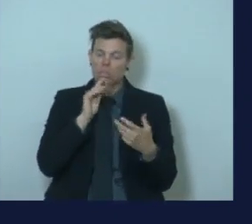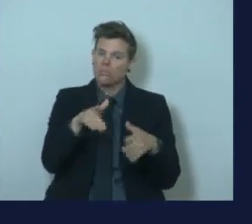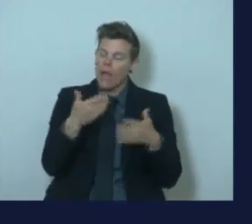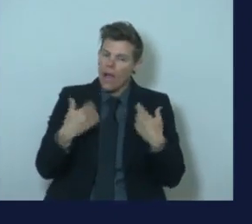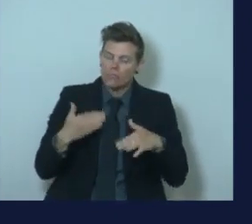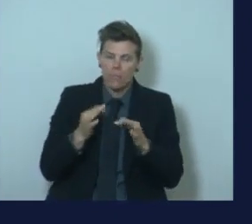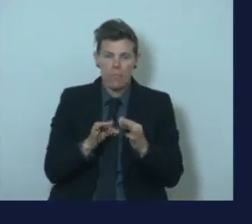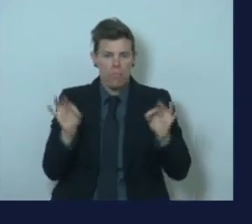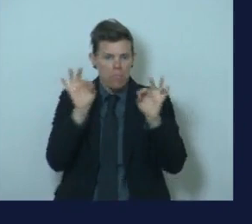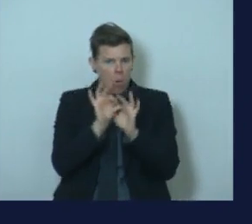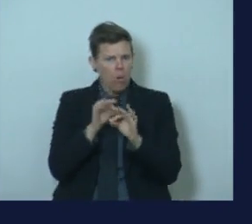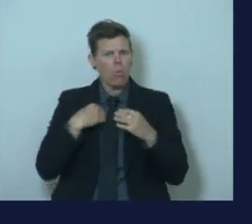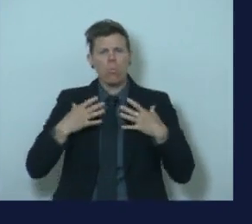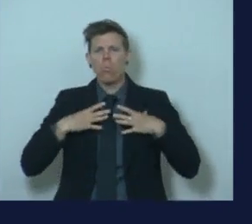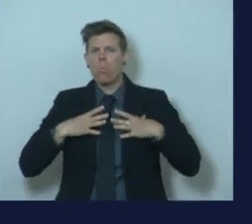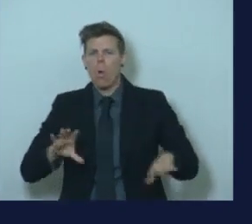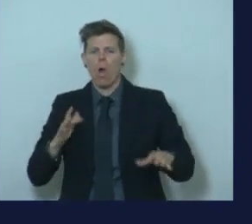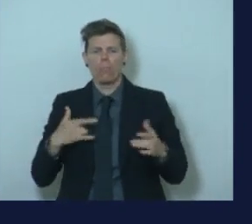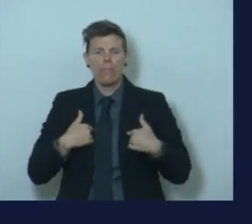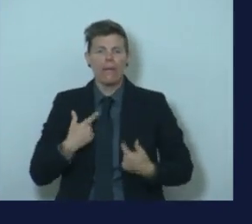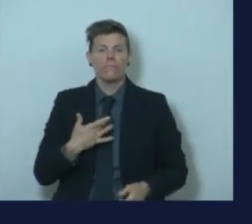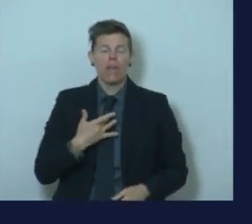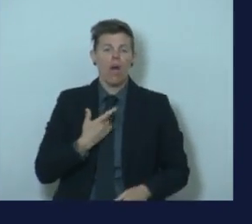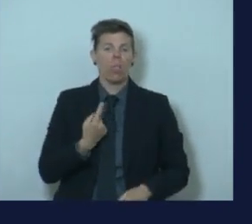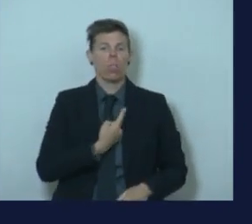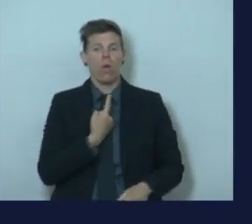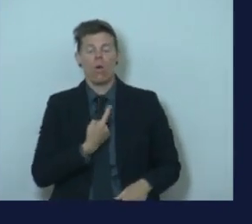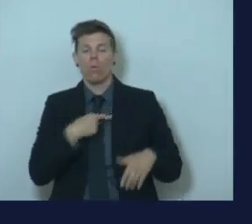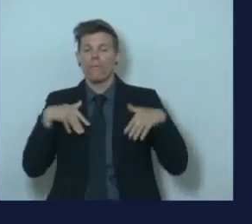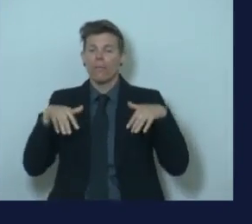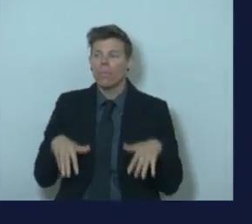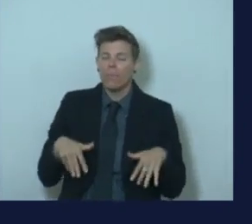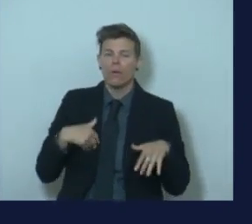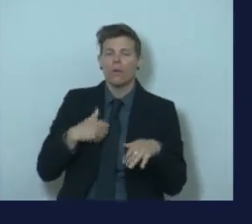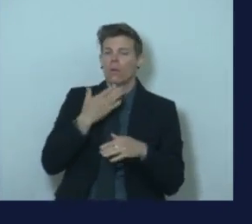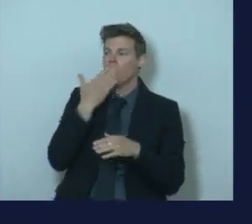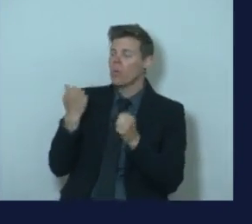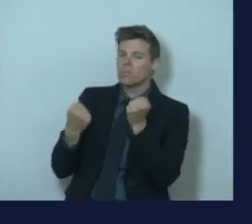THIS IS AN INCREDIBLE -- IT CONNECTS TO A COUNSELOR OR P OR SUPPORT WORKER.